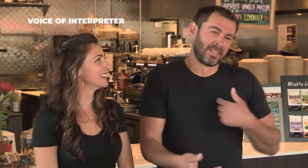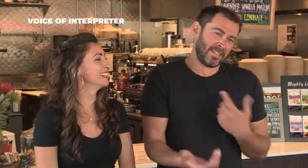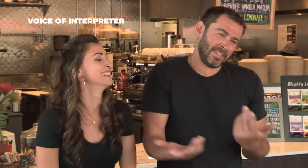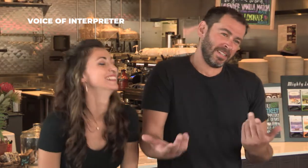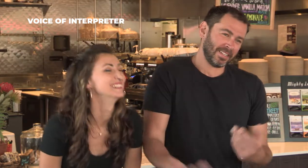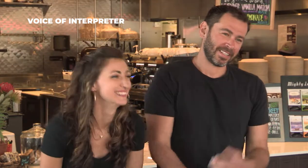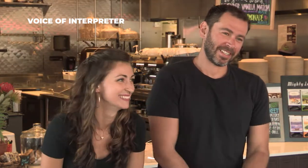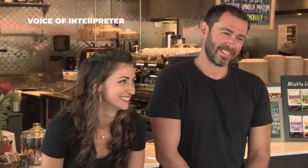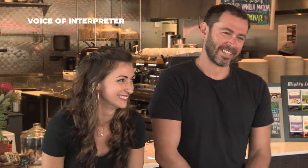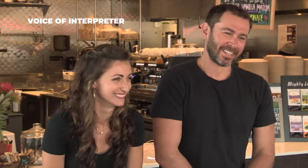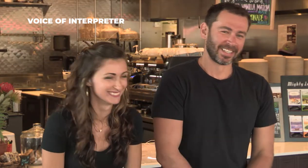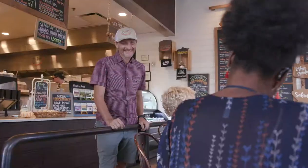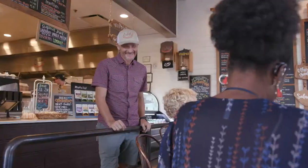Personally, I think that, yeah.